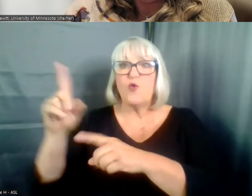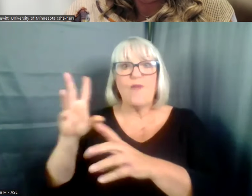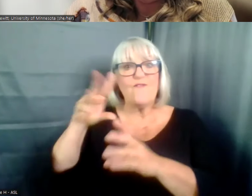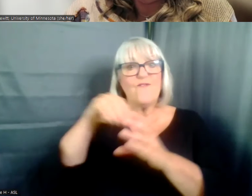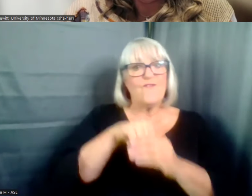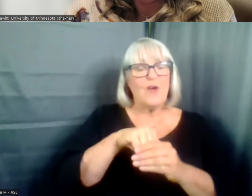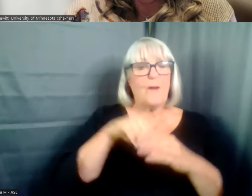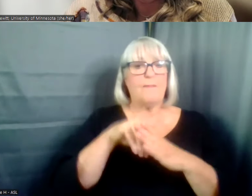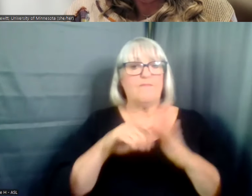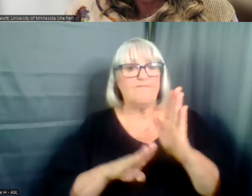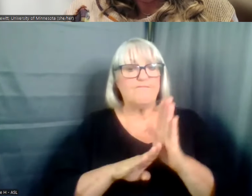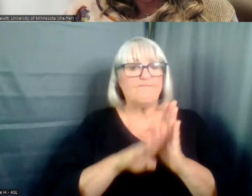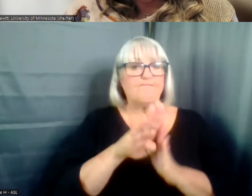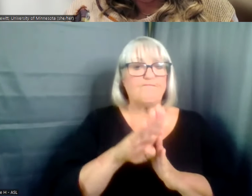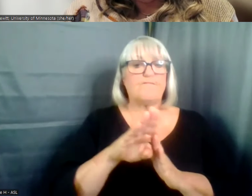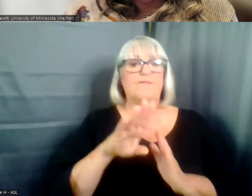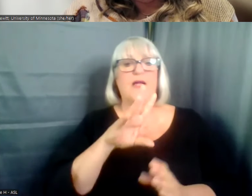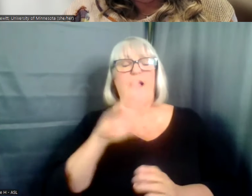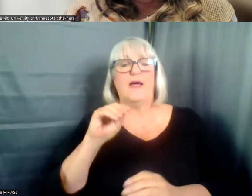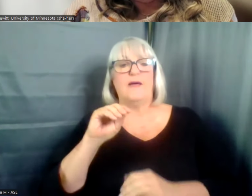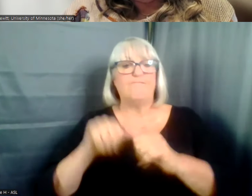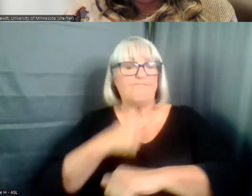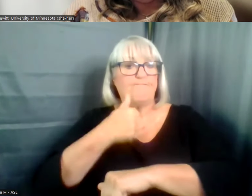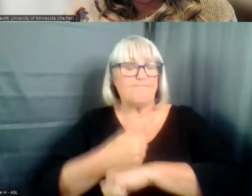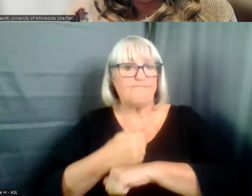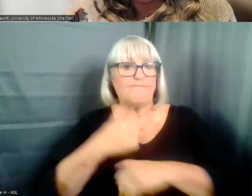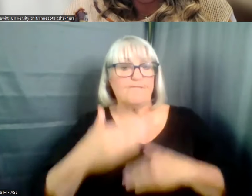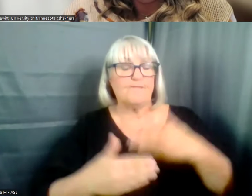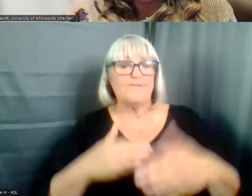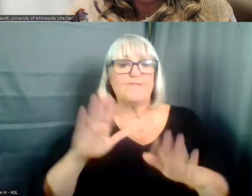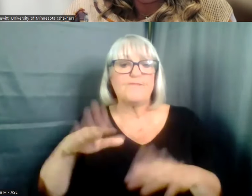in the implementation process. So, in the state of Rhode Island, when the